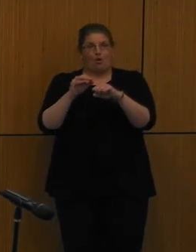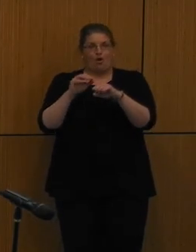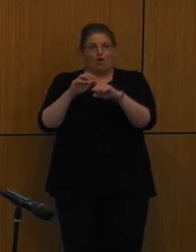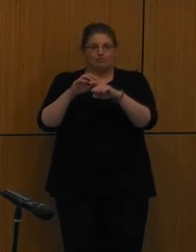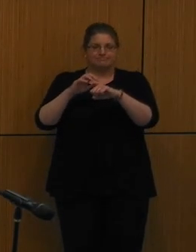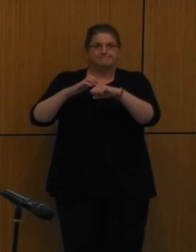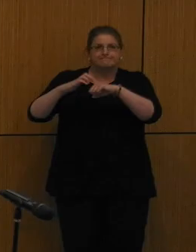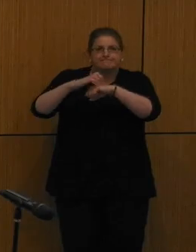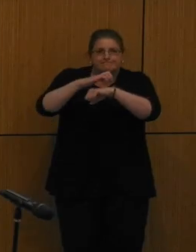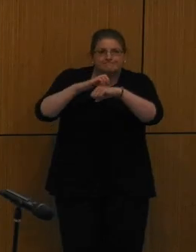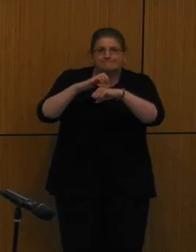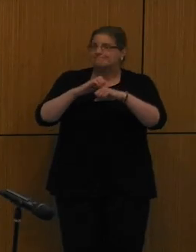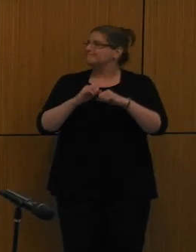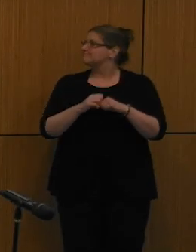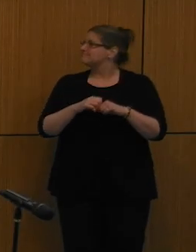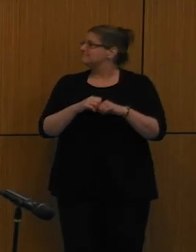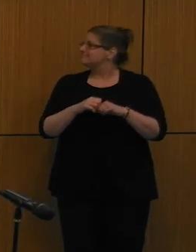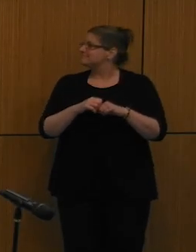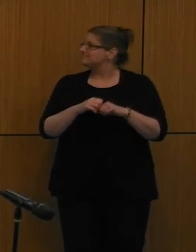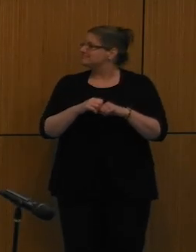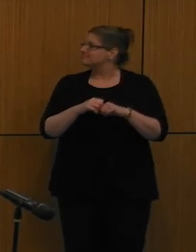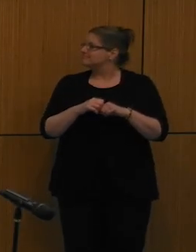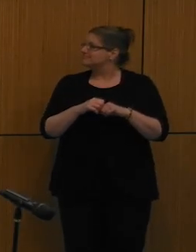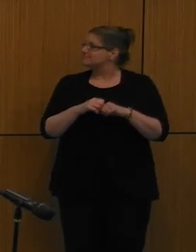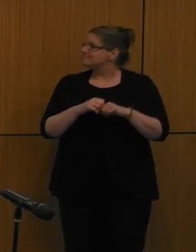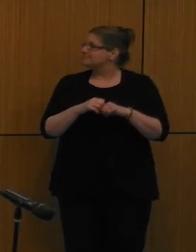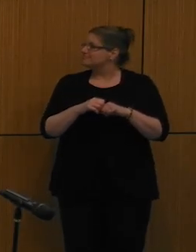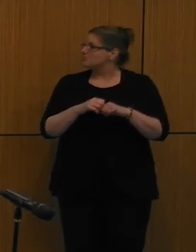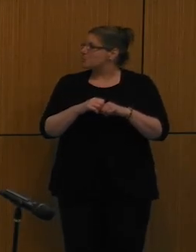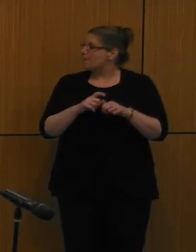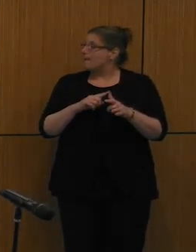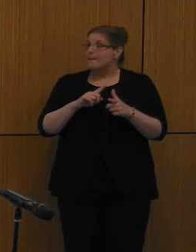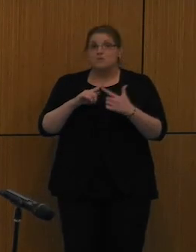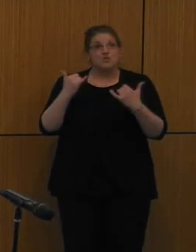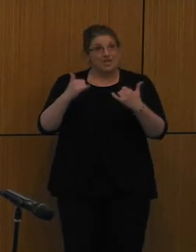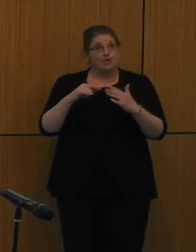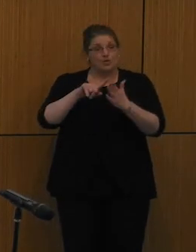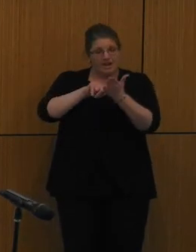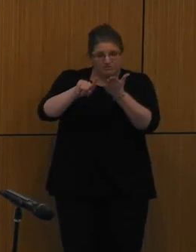gone a little bit deeper and look at where those structures could be coming from, we have been able to see that